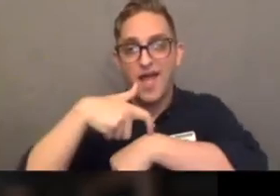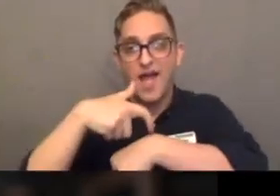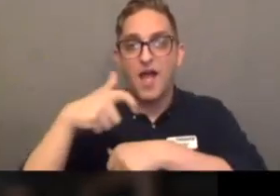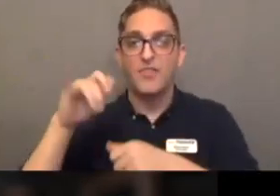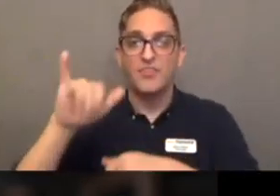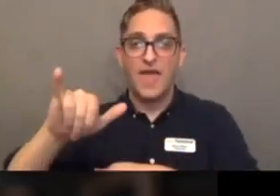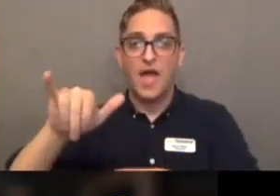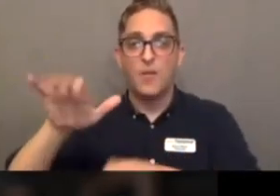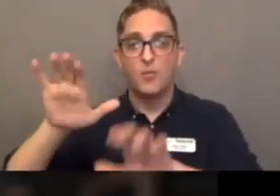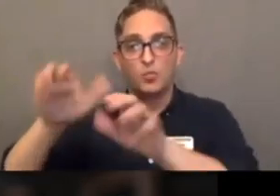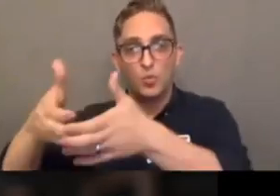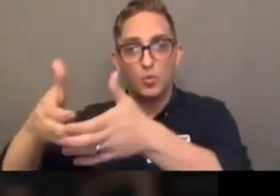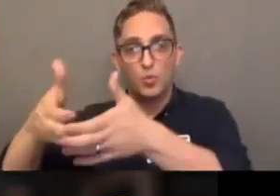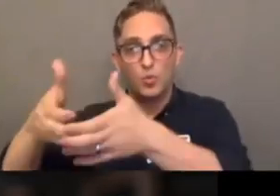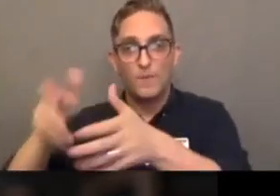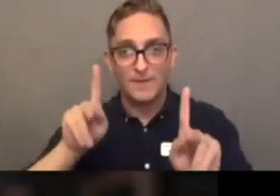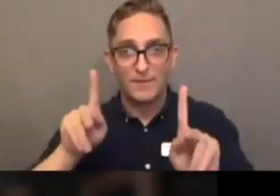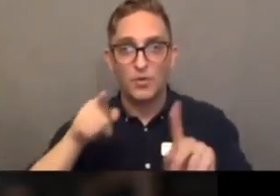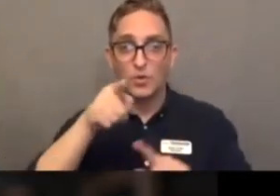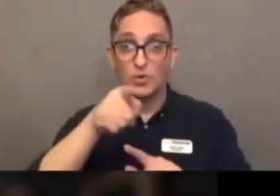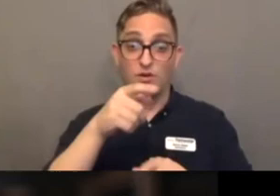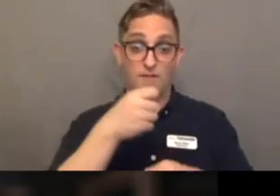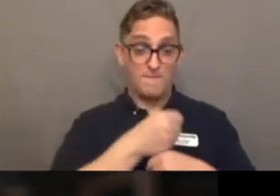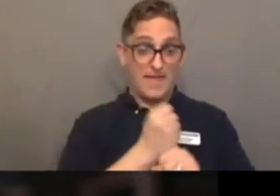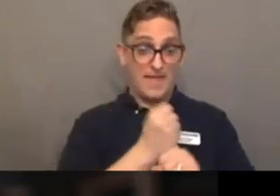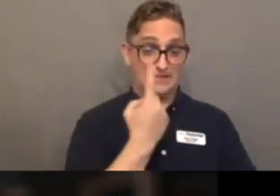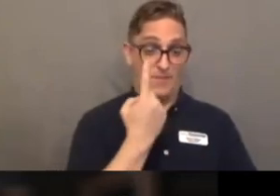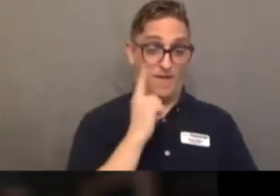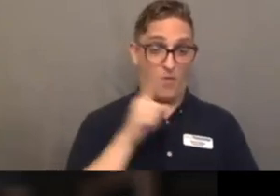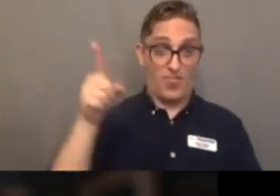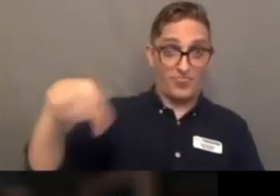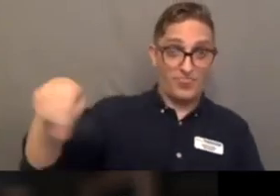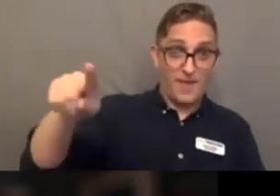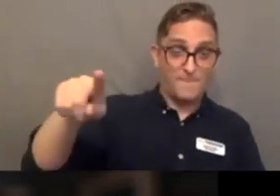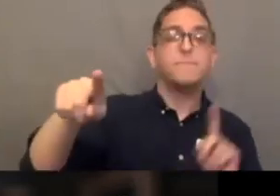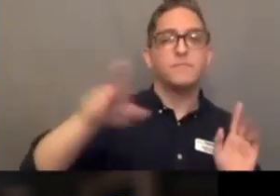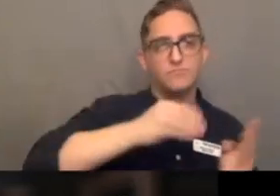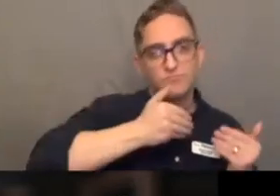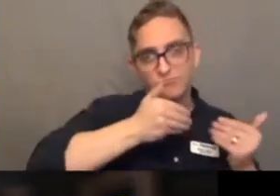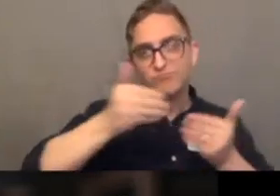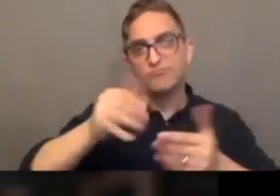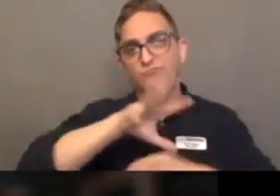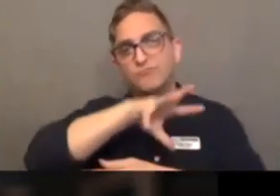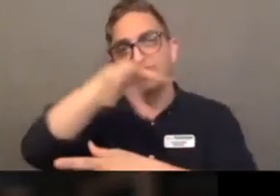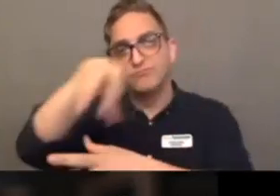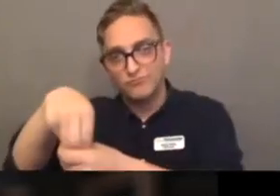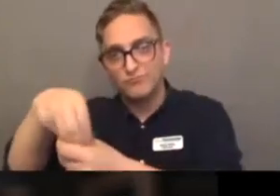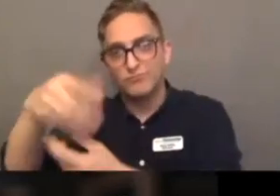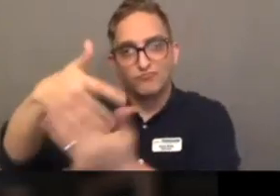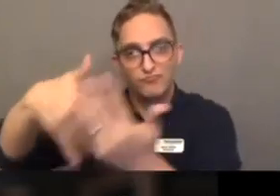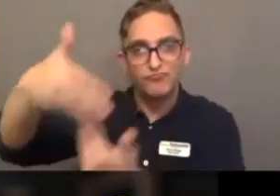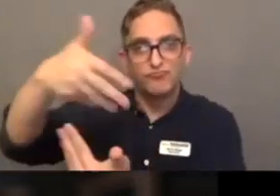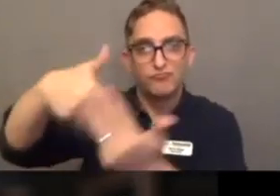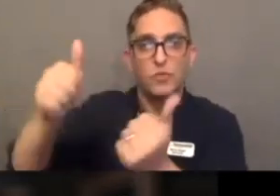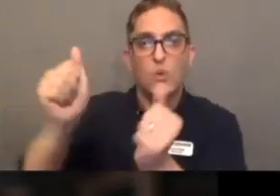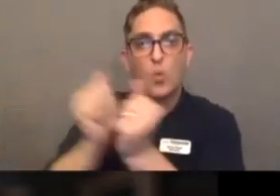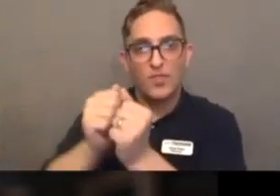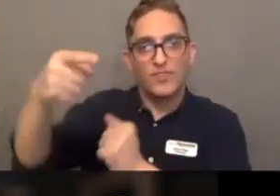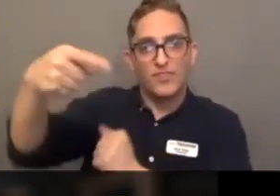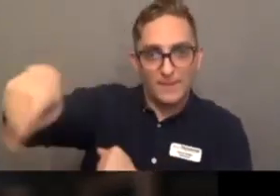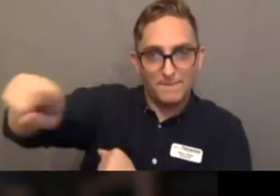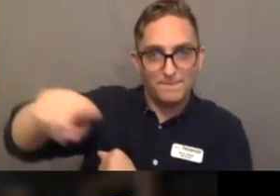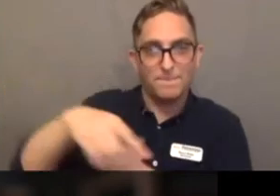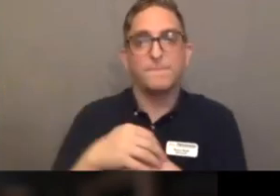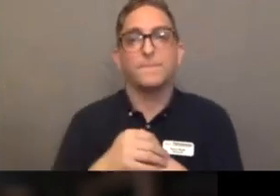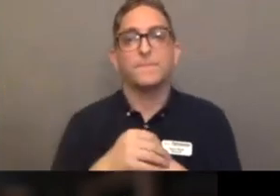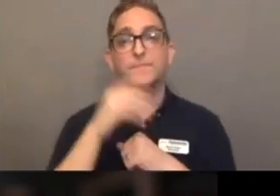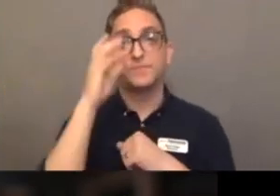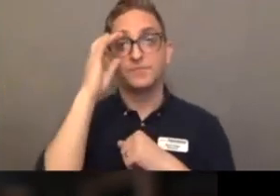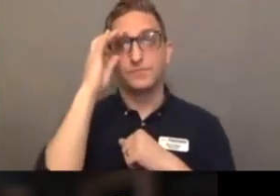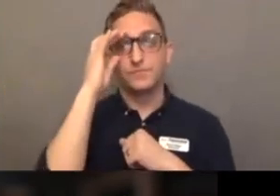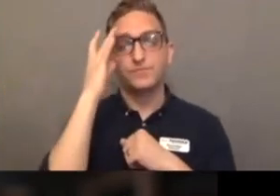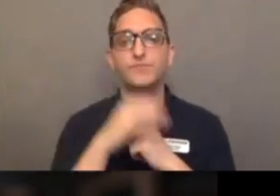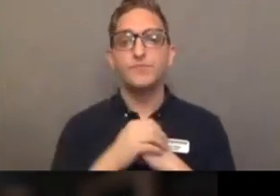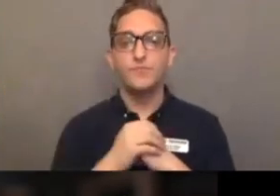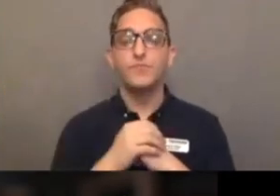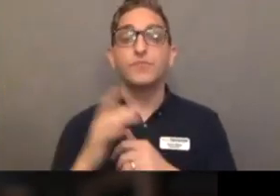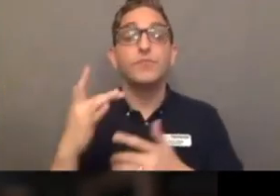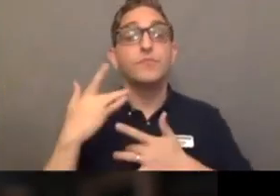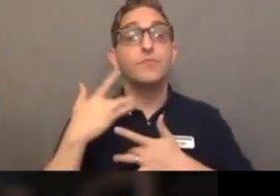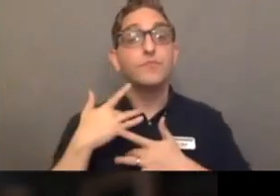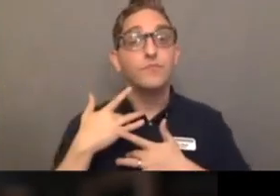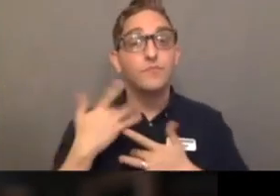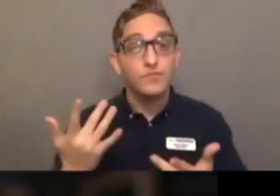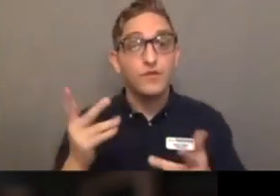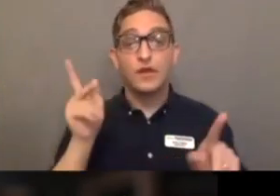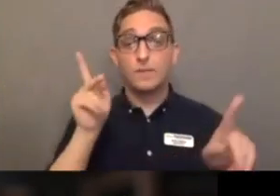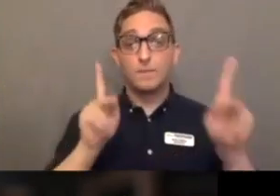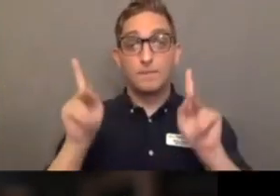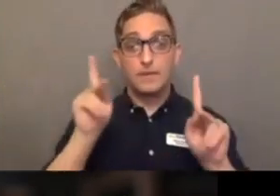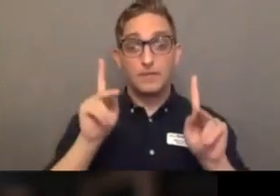that team members like developers and stakeholders have with the people who are using it, the